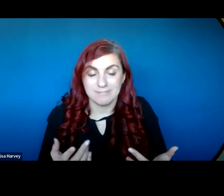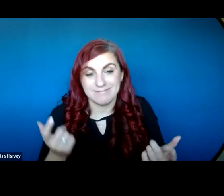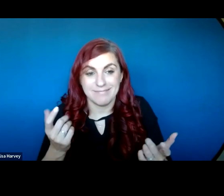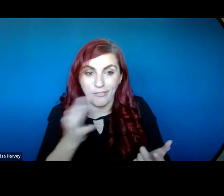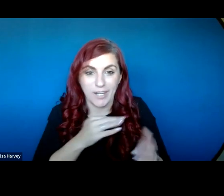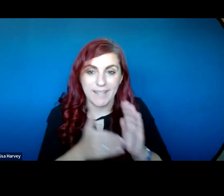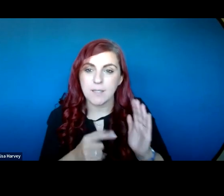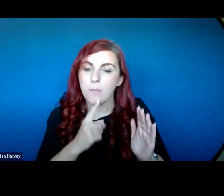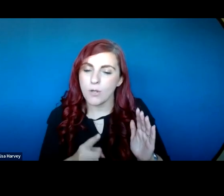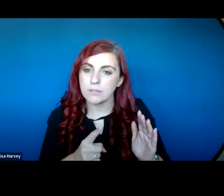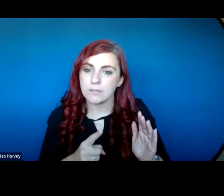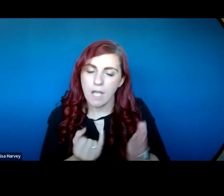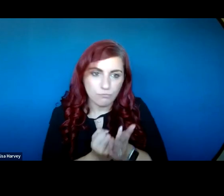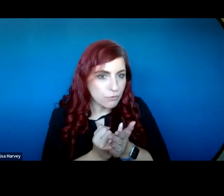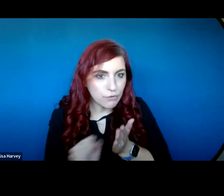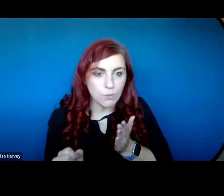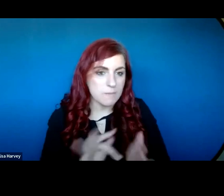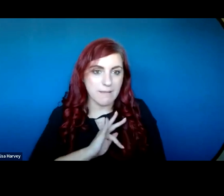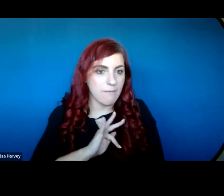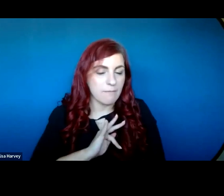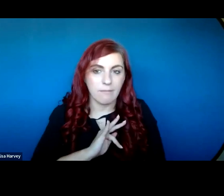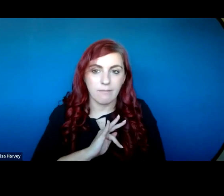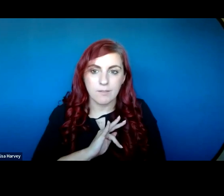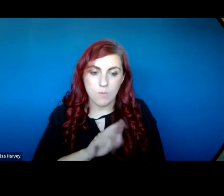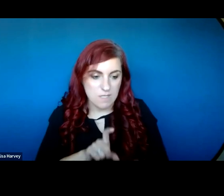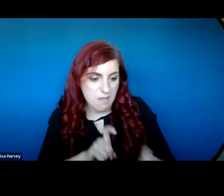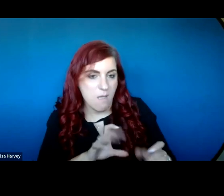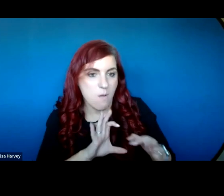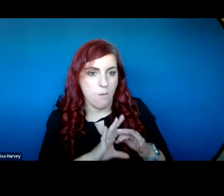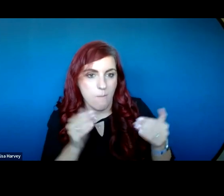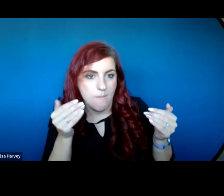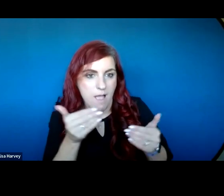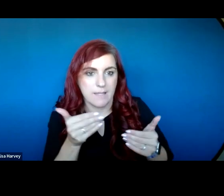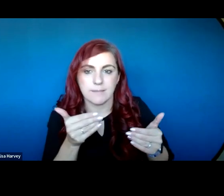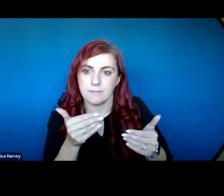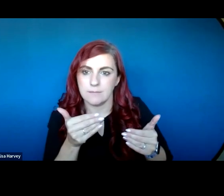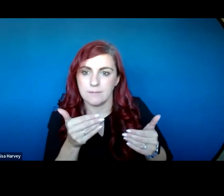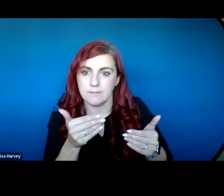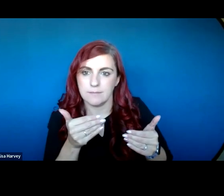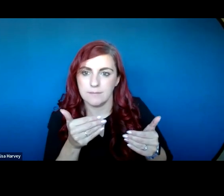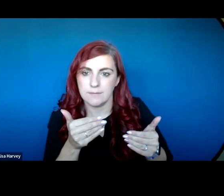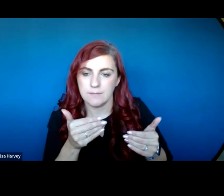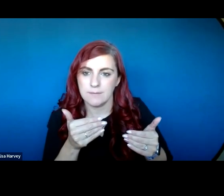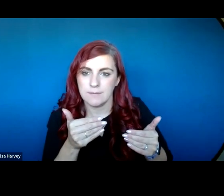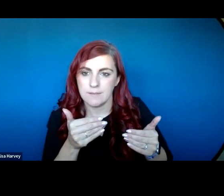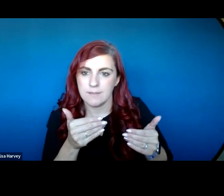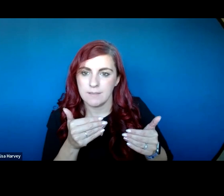But I will not stop and I will not hide away, and that's what we've got to get